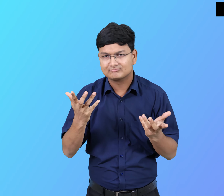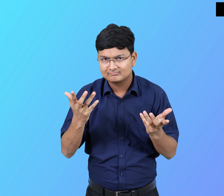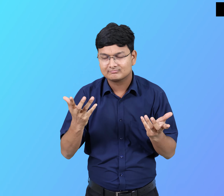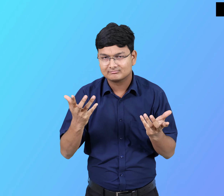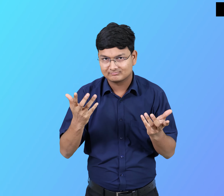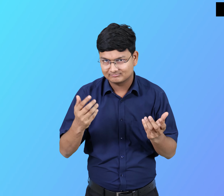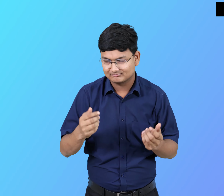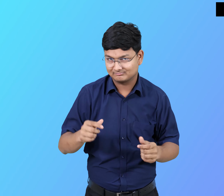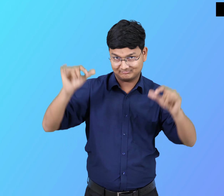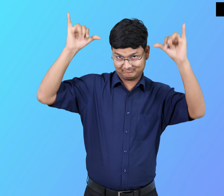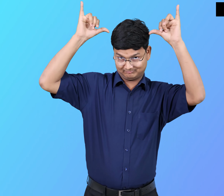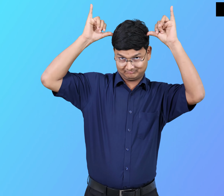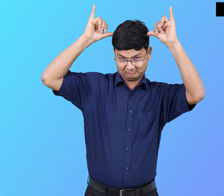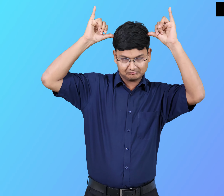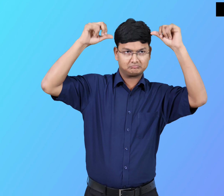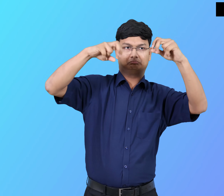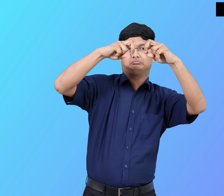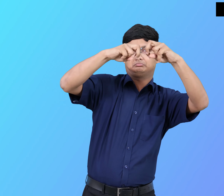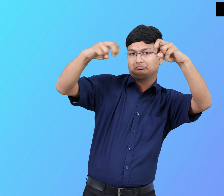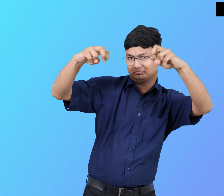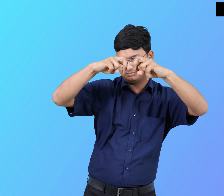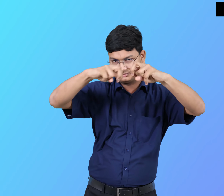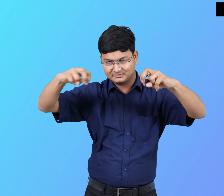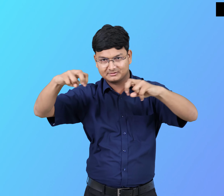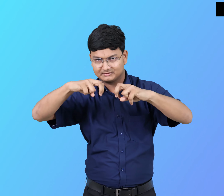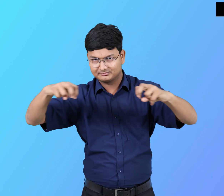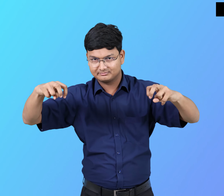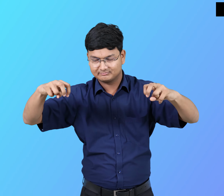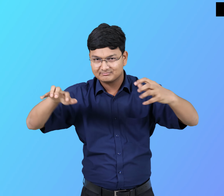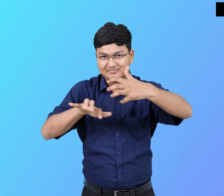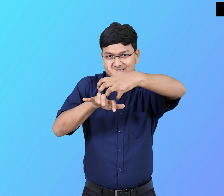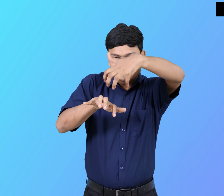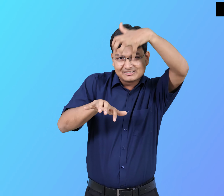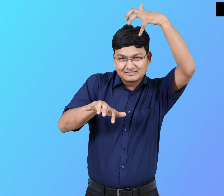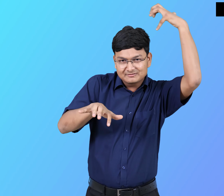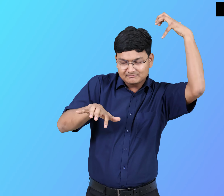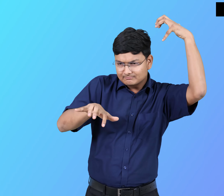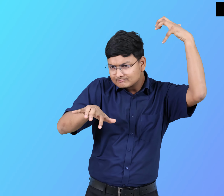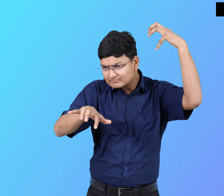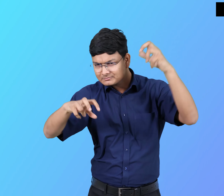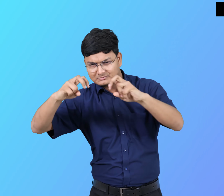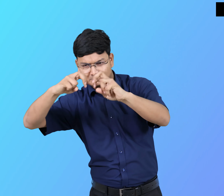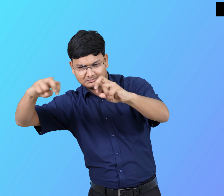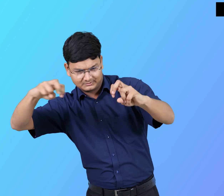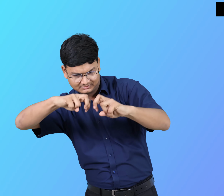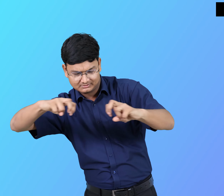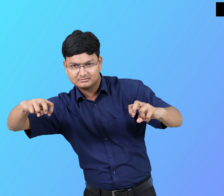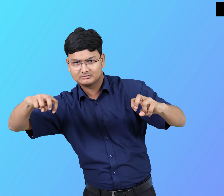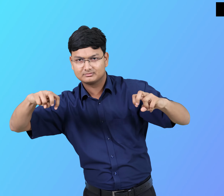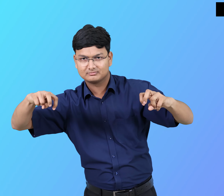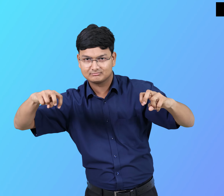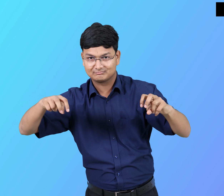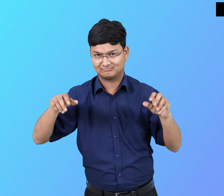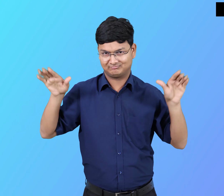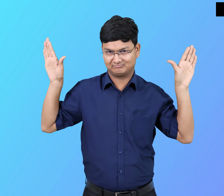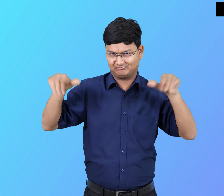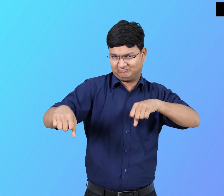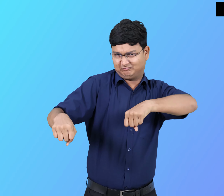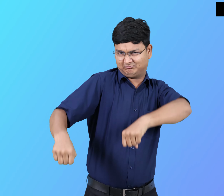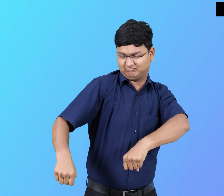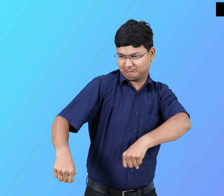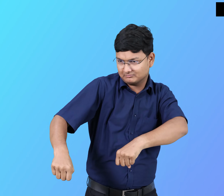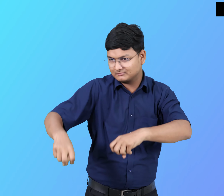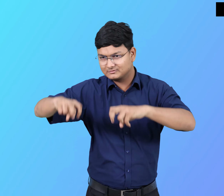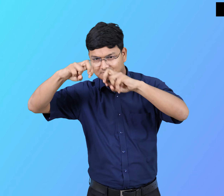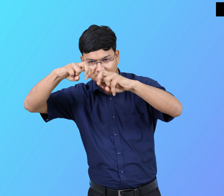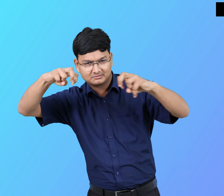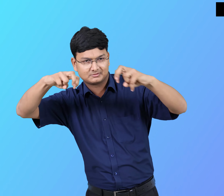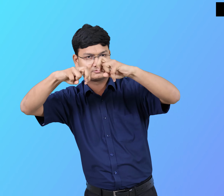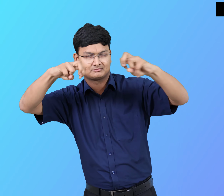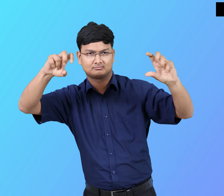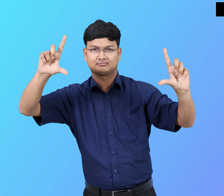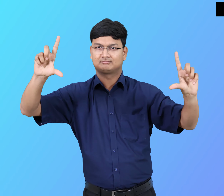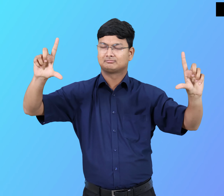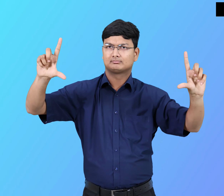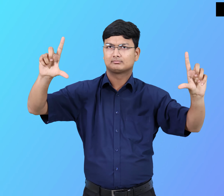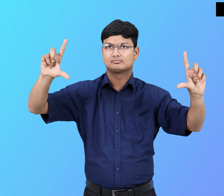On the panels and frames were bronze bulls, lions and winged creatures.